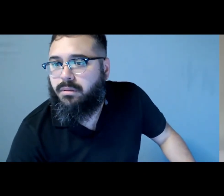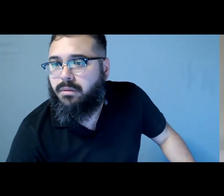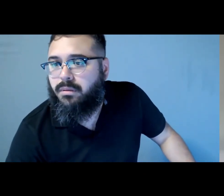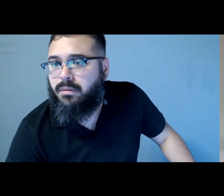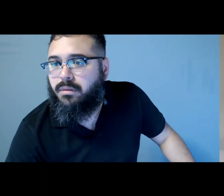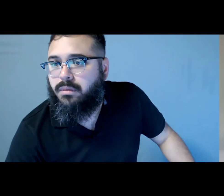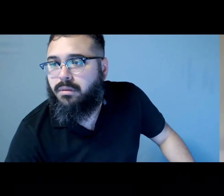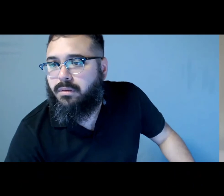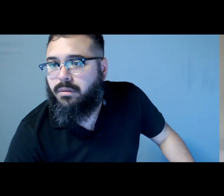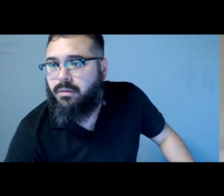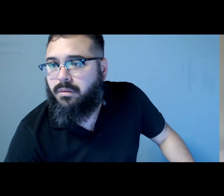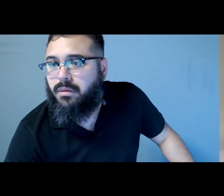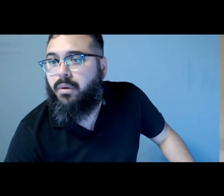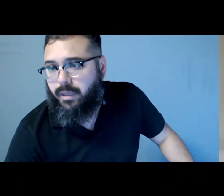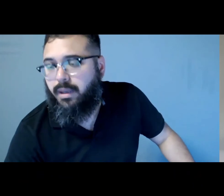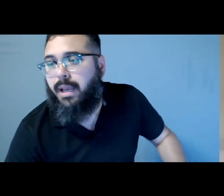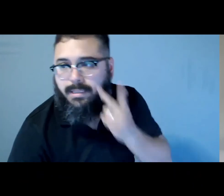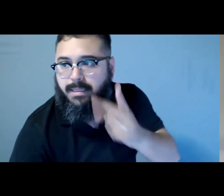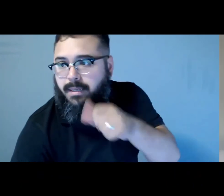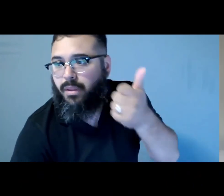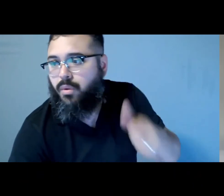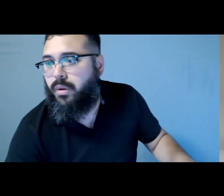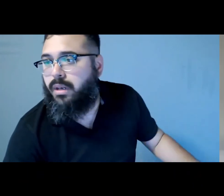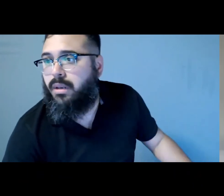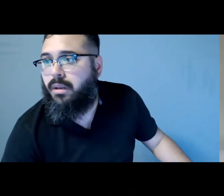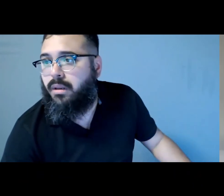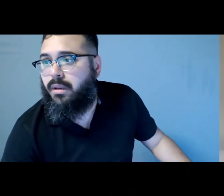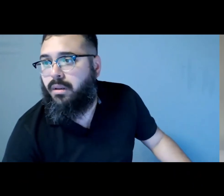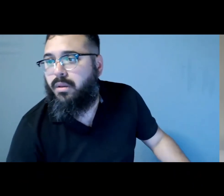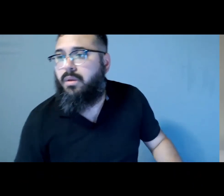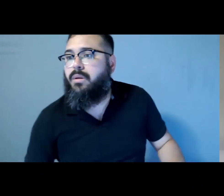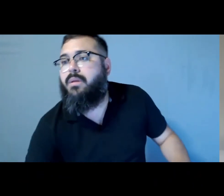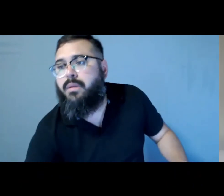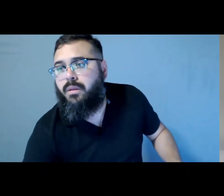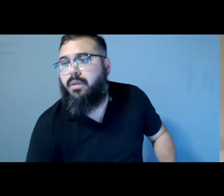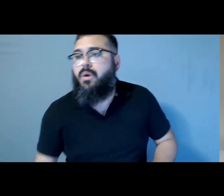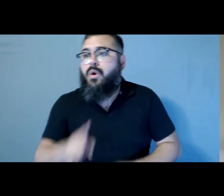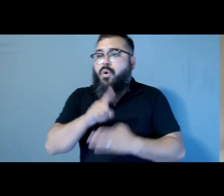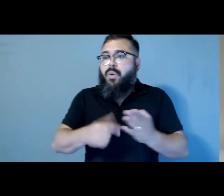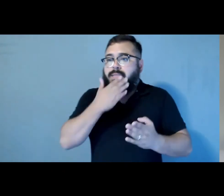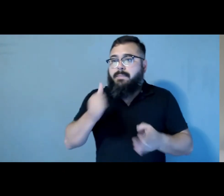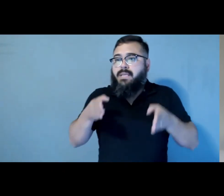yes, okay, here's another one. What's the best way to request accommodations if you need them, even for an interview?